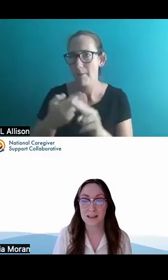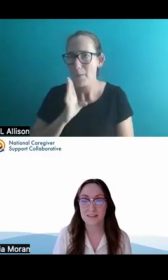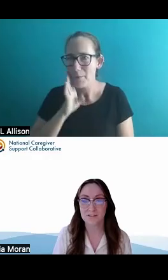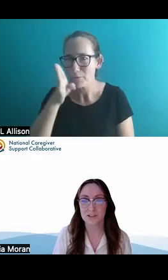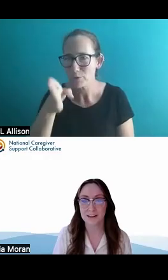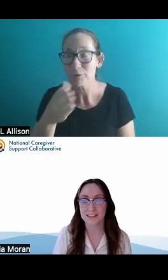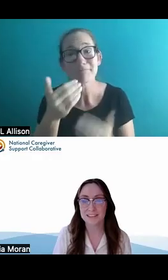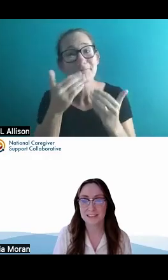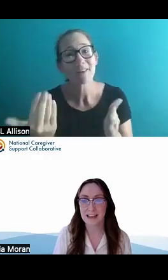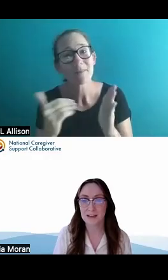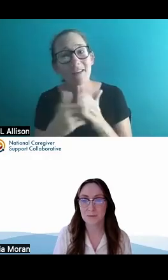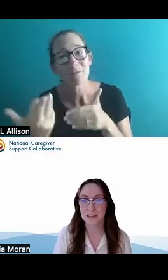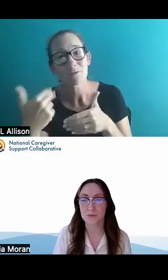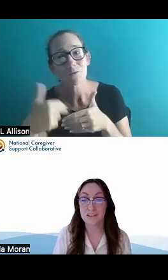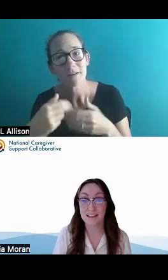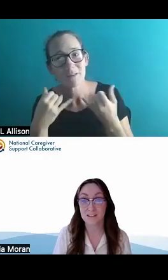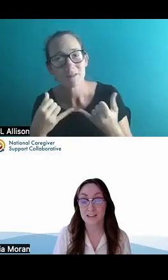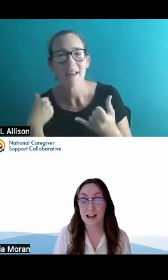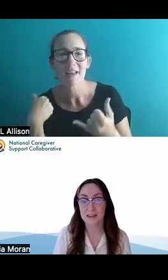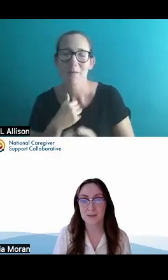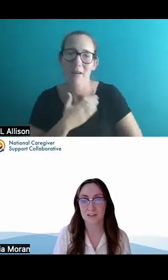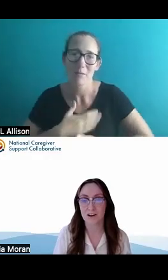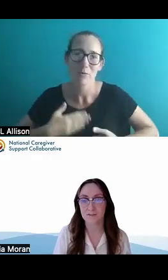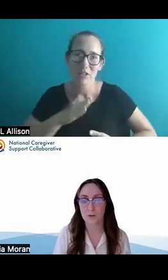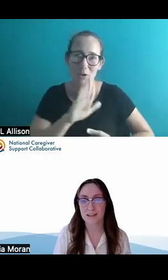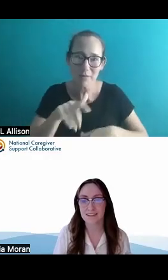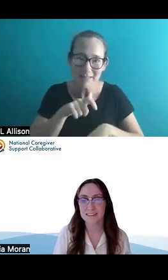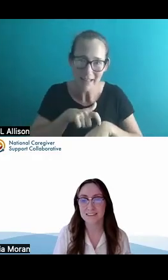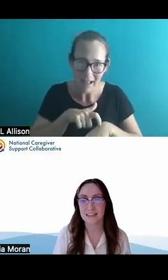you again for joining us today. We appreciate your time and your thoughtful questions and